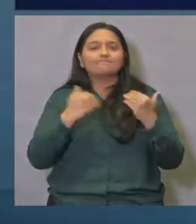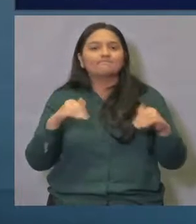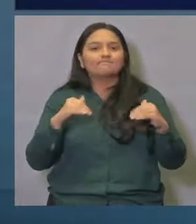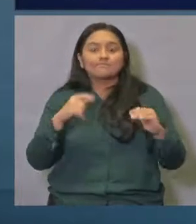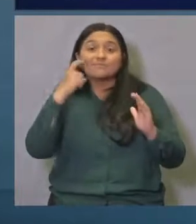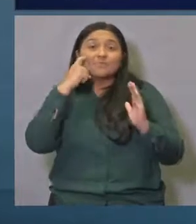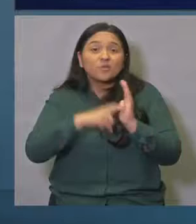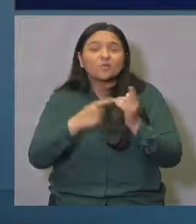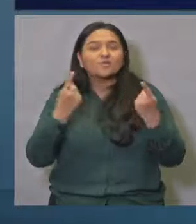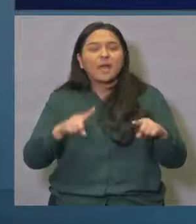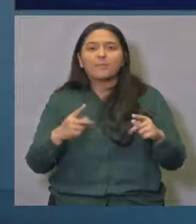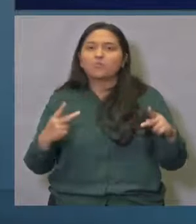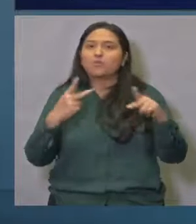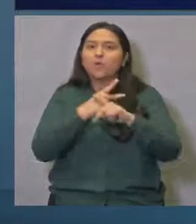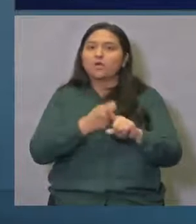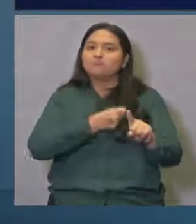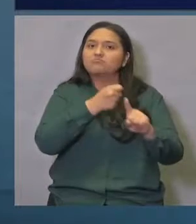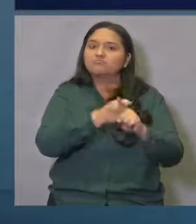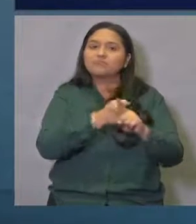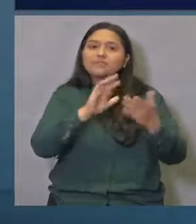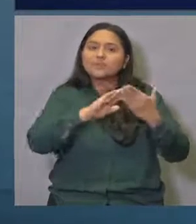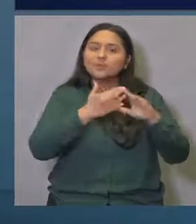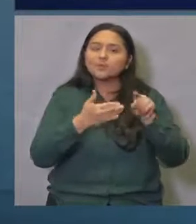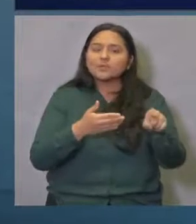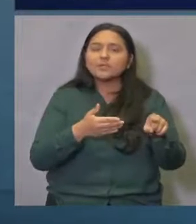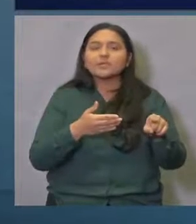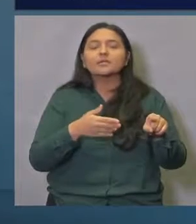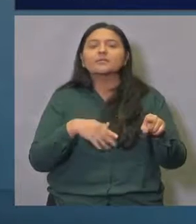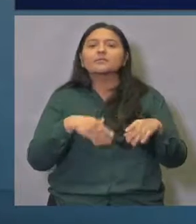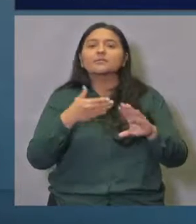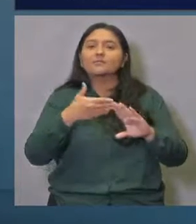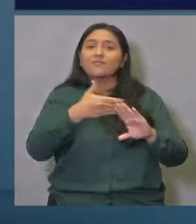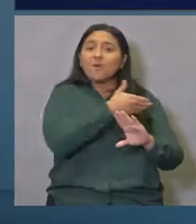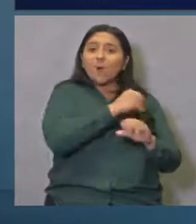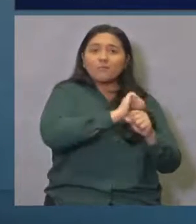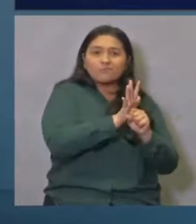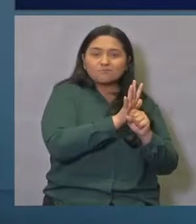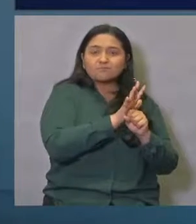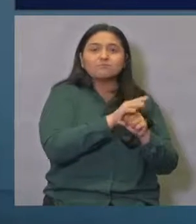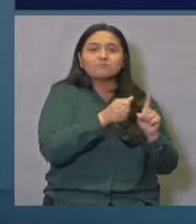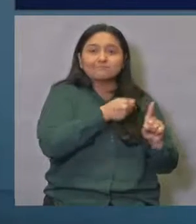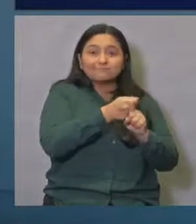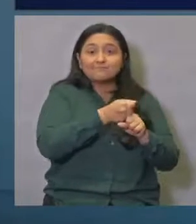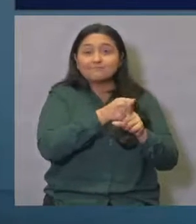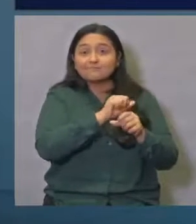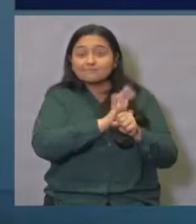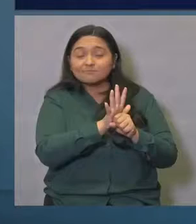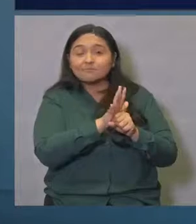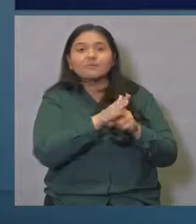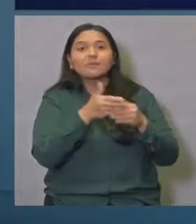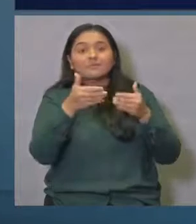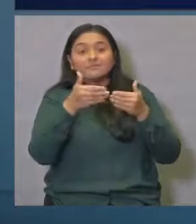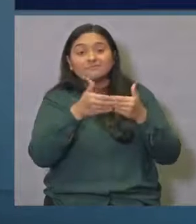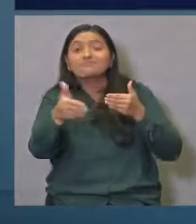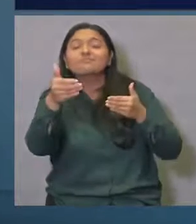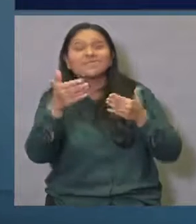WE HAVE SEEN SIGNIFICANT DISPARITIES AMONG SOME COMMUNITIES BEFORE, DURING, AND